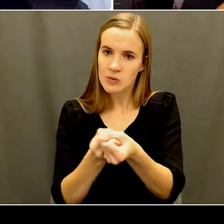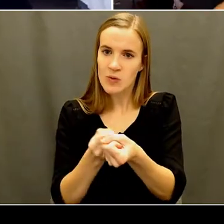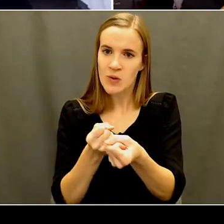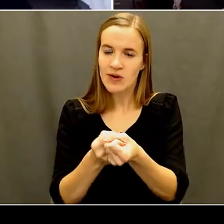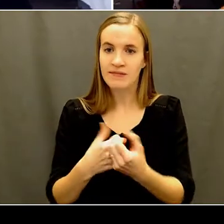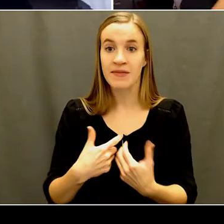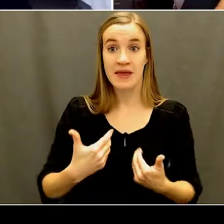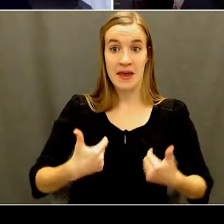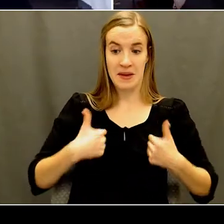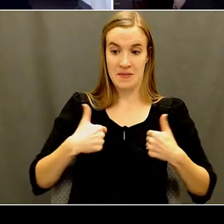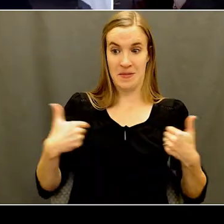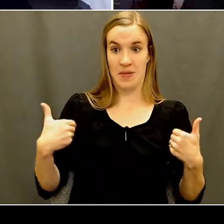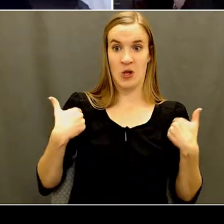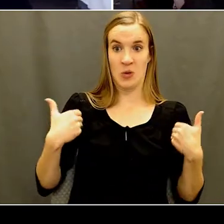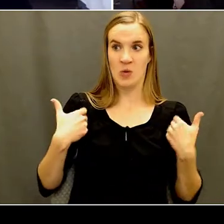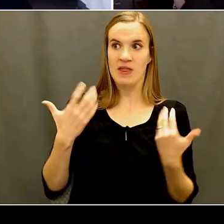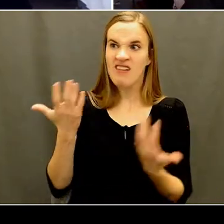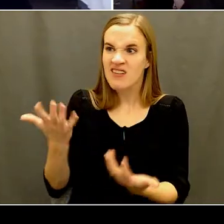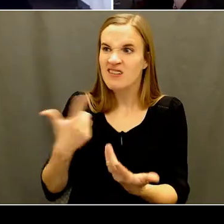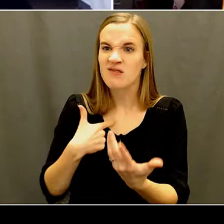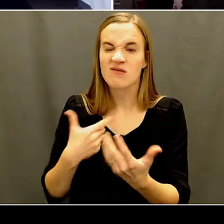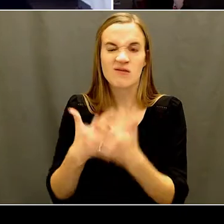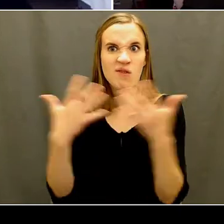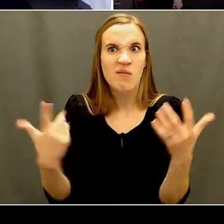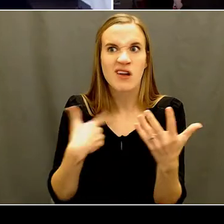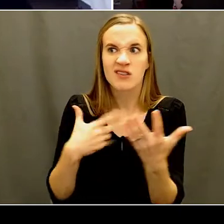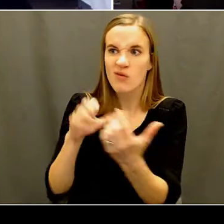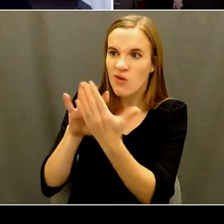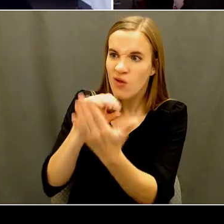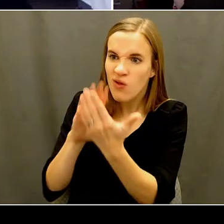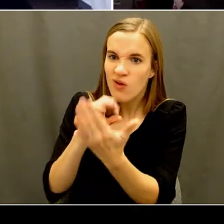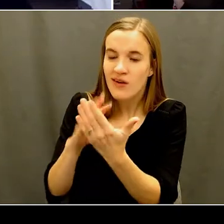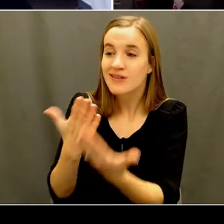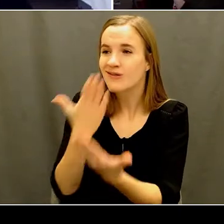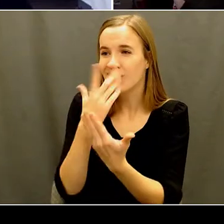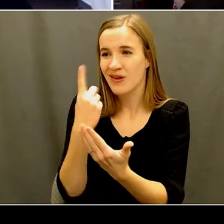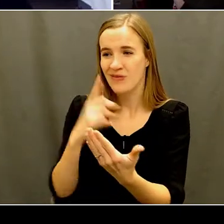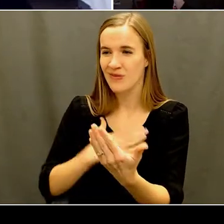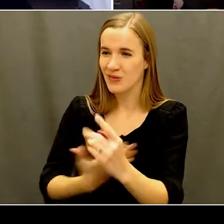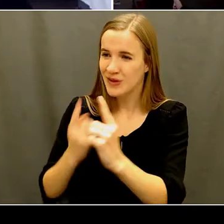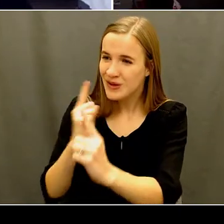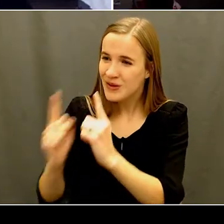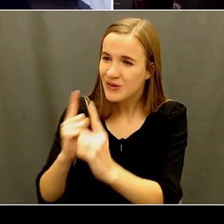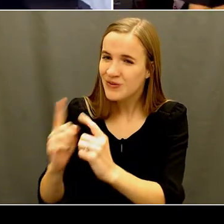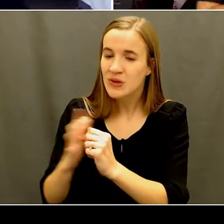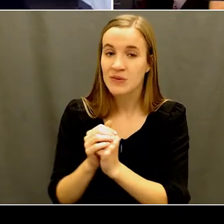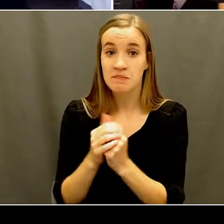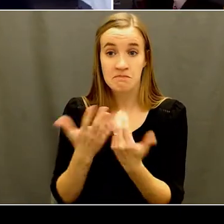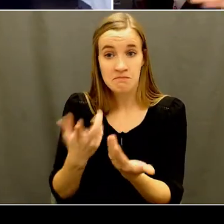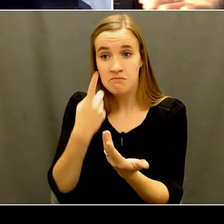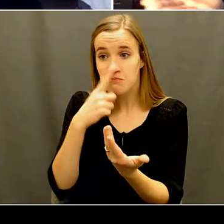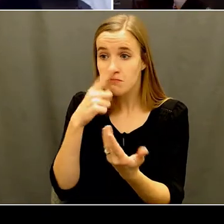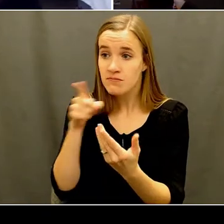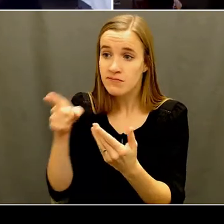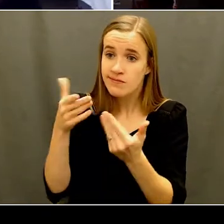youth, I have so much that I want to know and so much that I can learn from you. So thank you for being here. But if you want to kind of go into a background